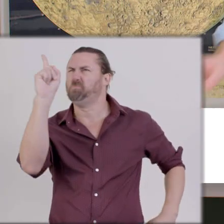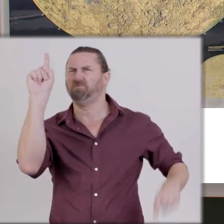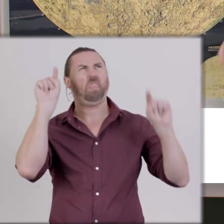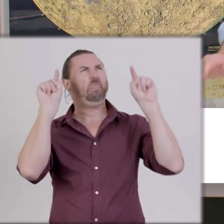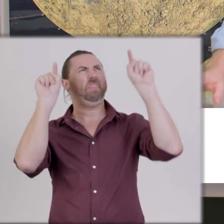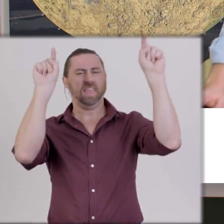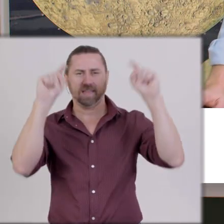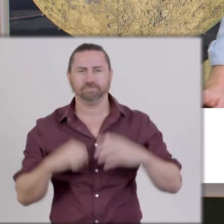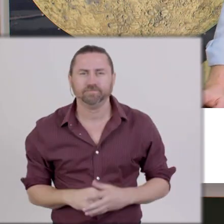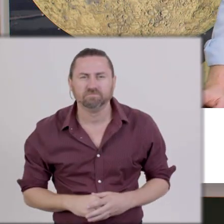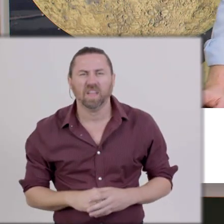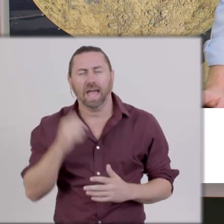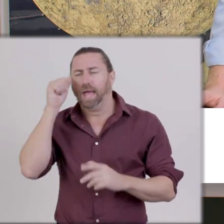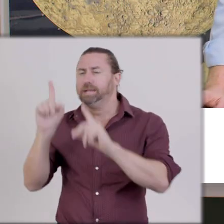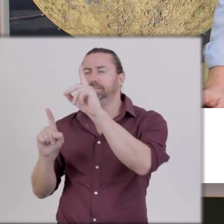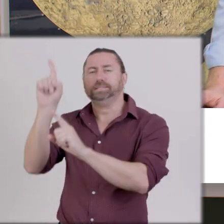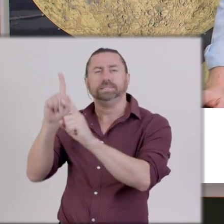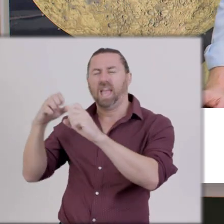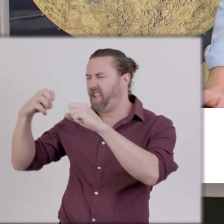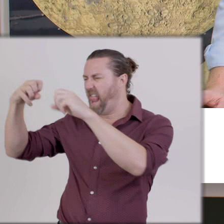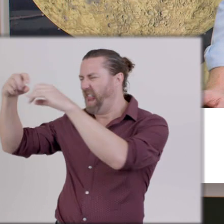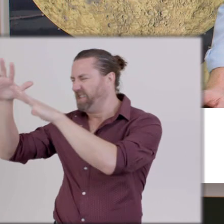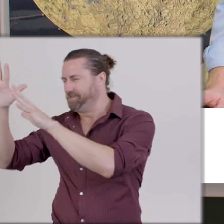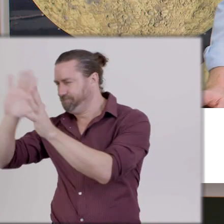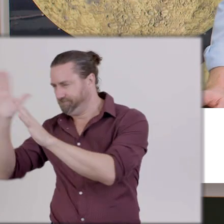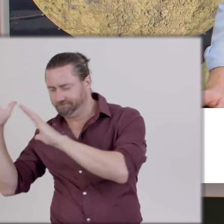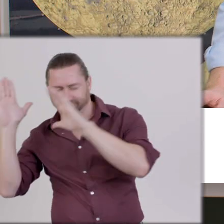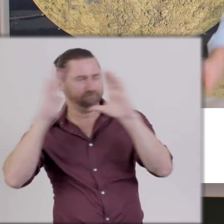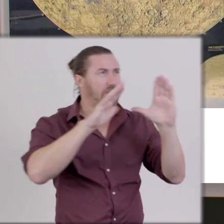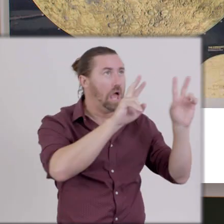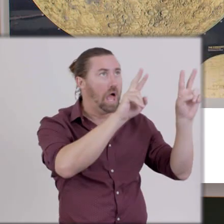If we're away from city lights, we see millions of stars, and sometimes,